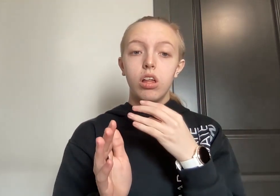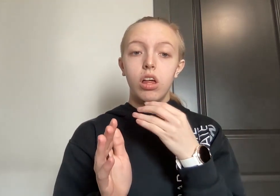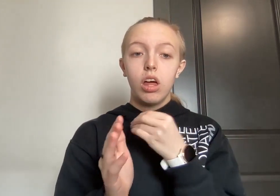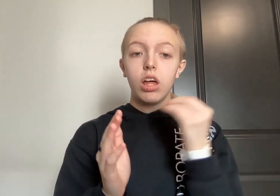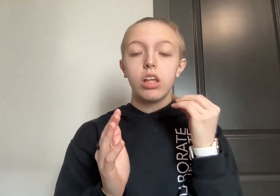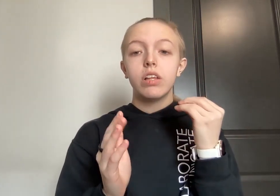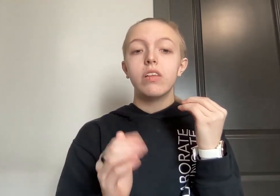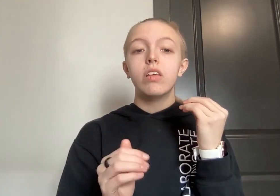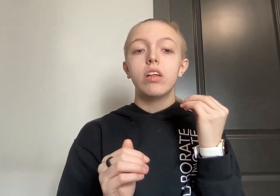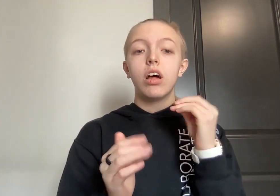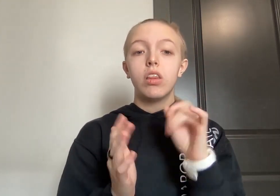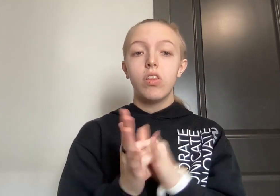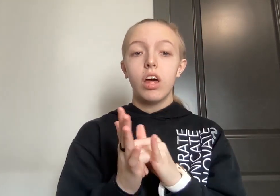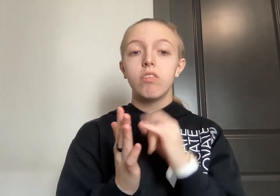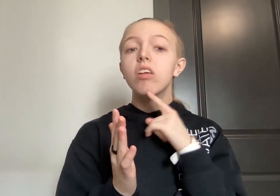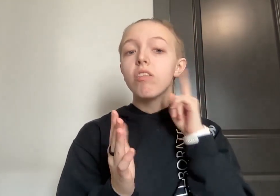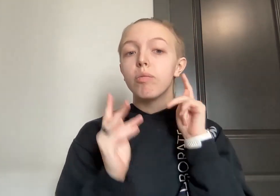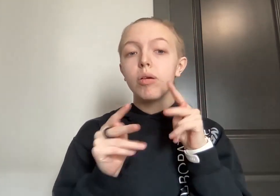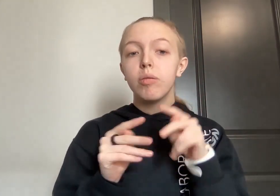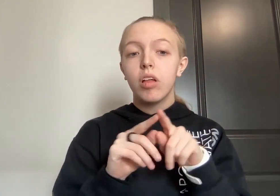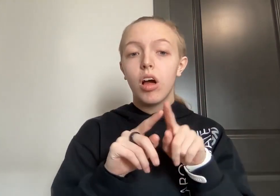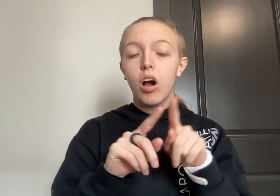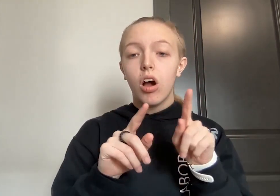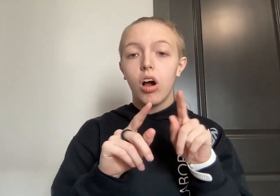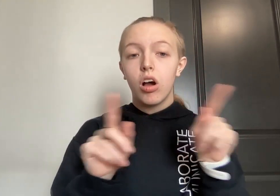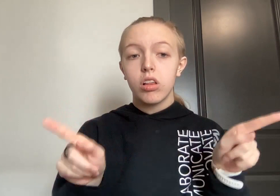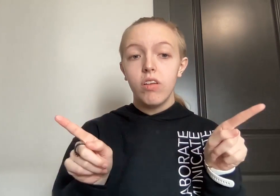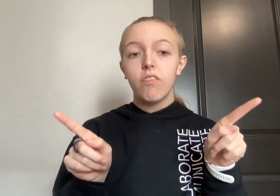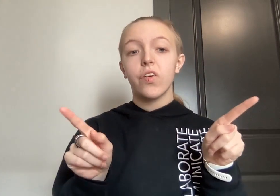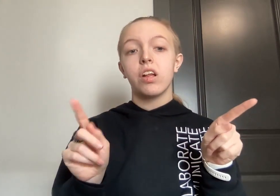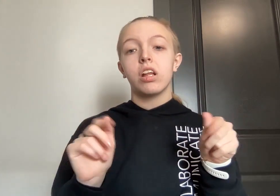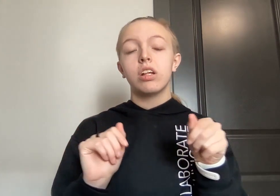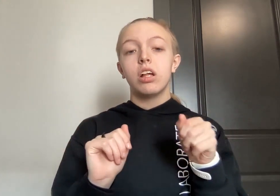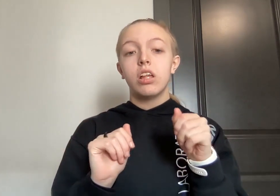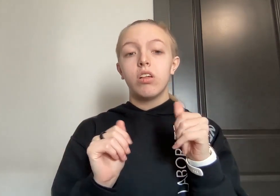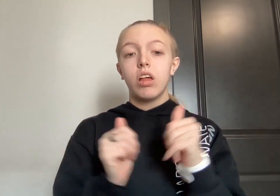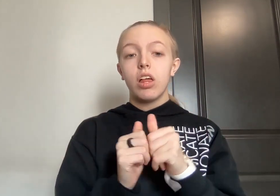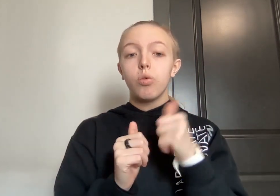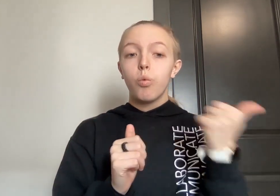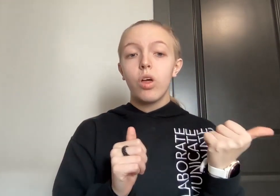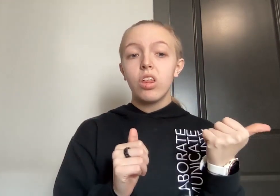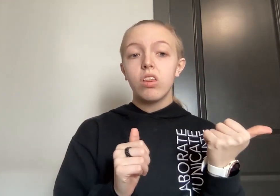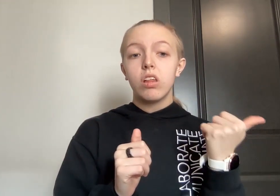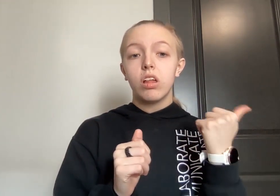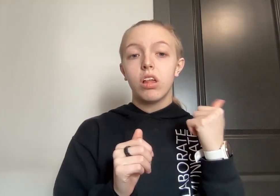and that deaf people are different as with any